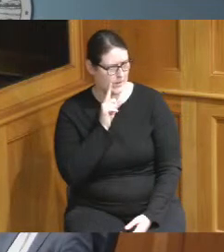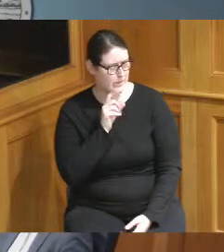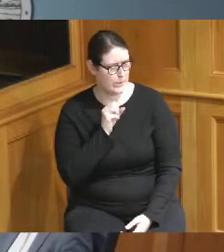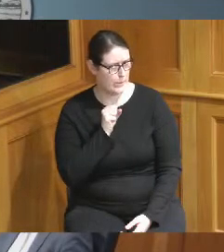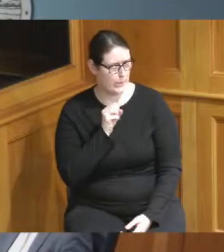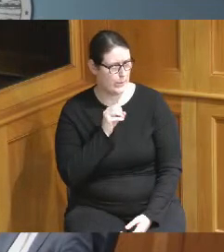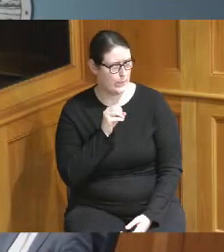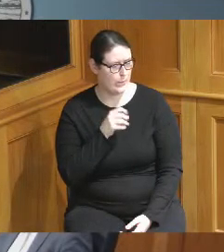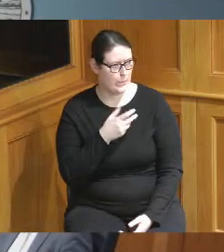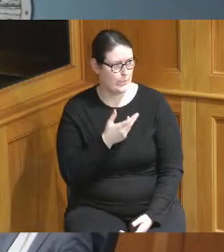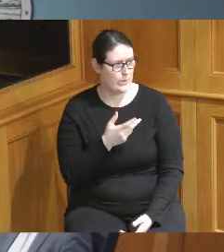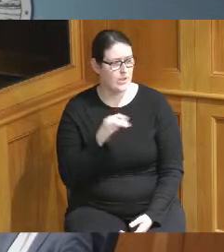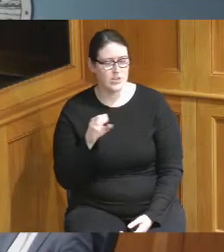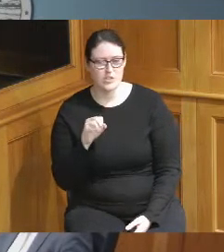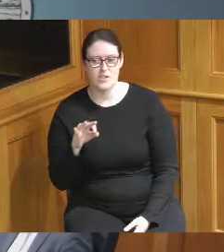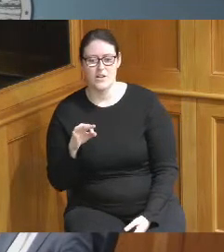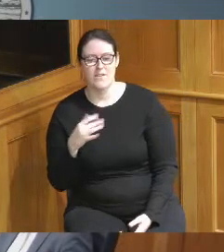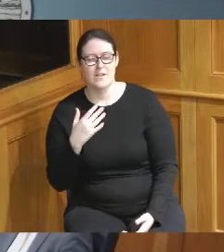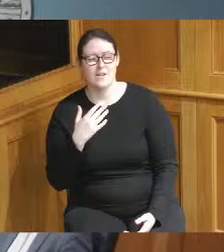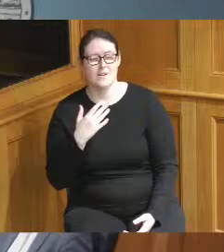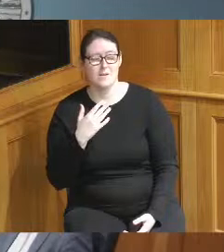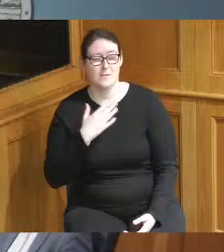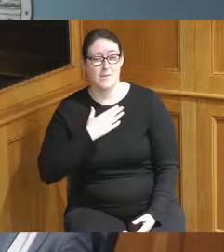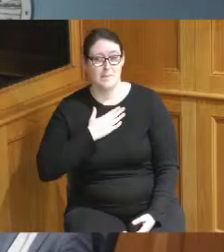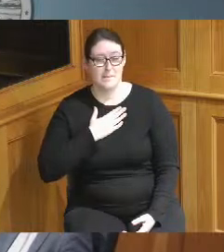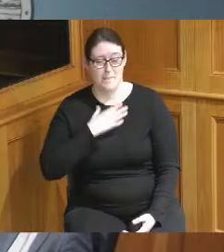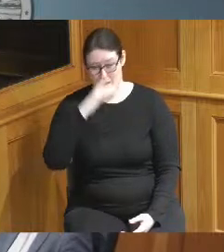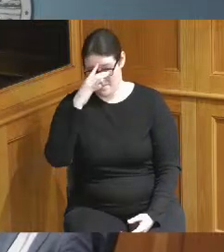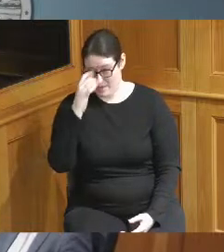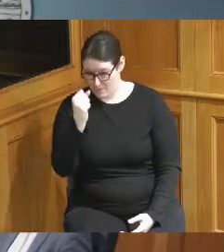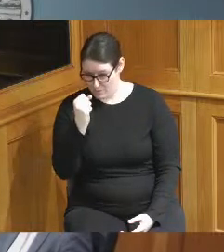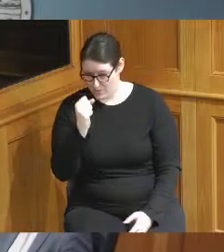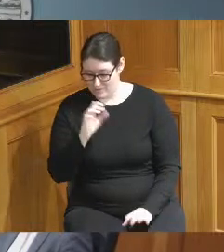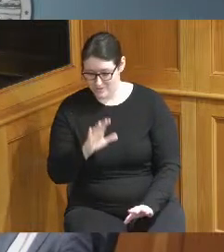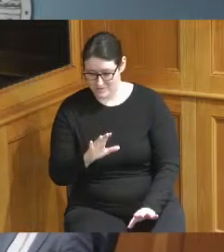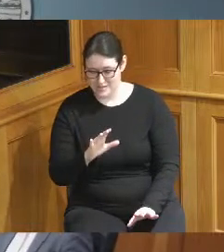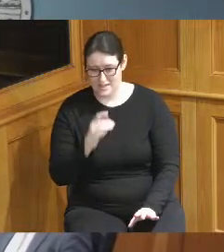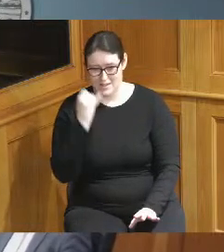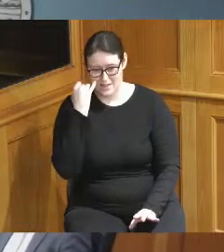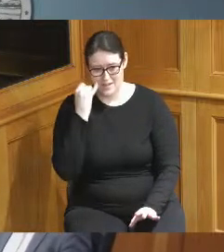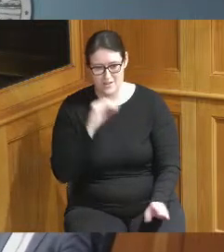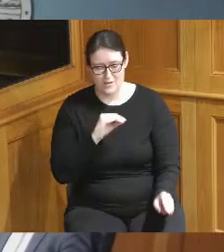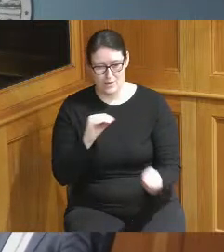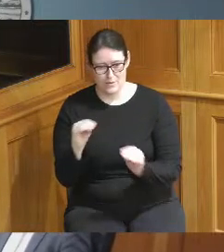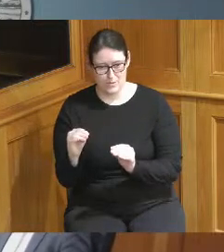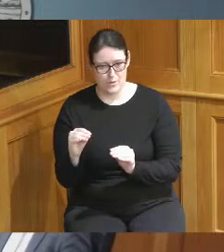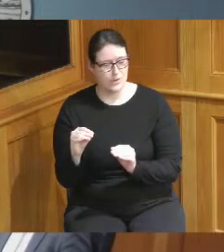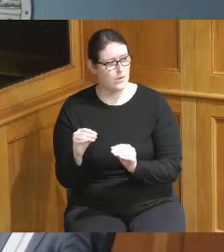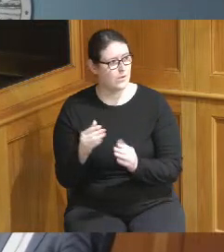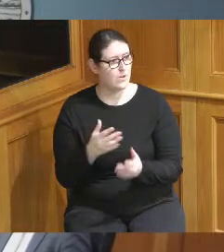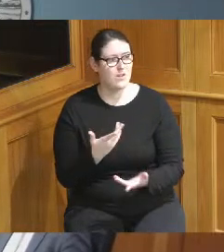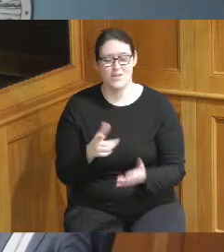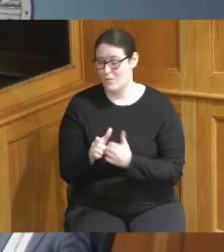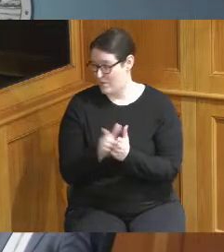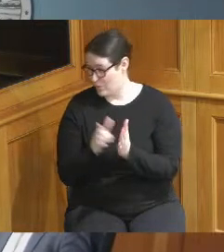out to the Board there is there is an agreement that that will be signed (Commissioner Reece) okay (Administrator Aluotto) on that as well so